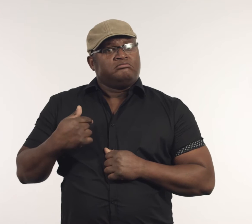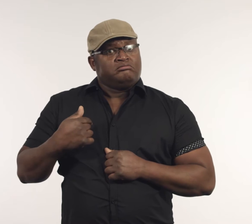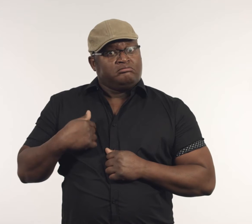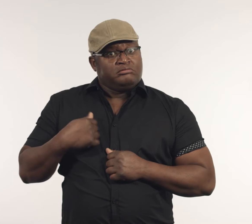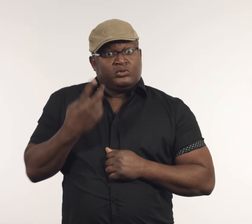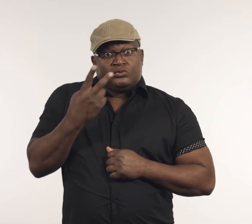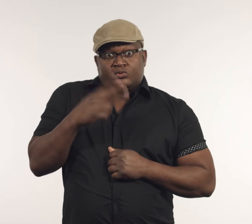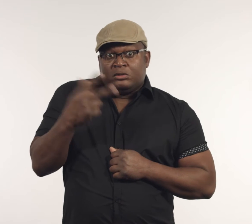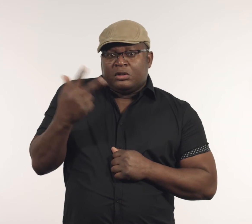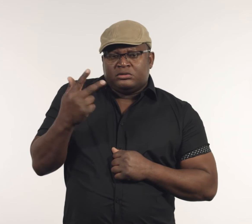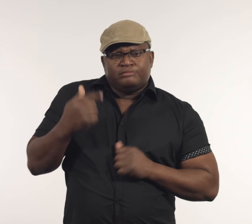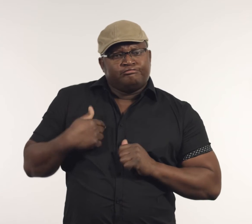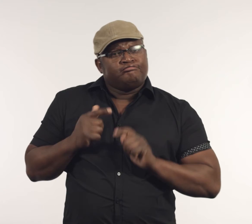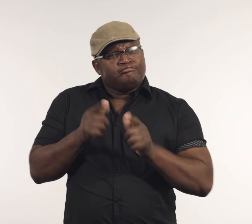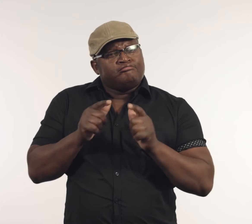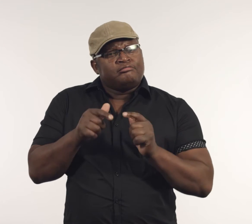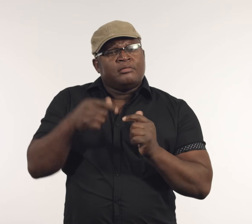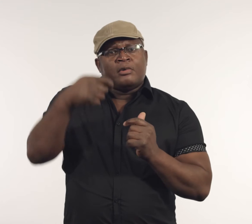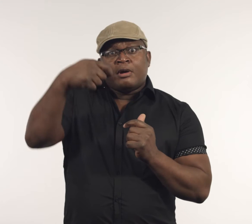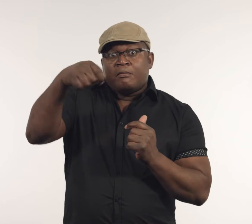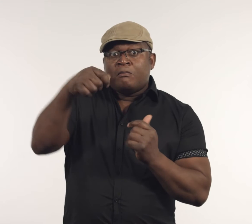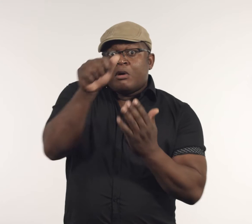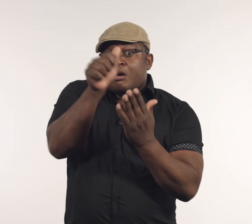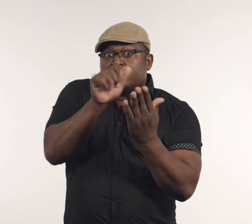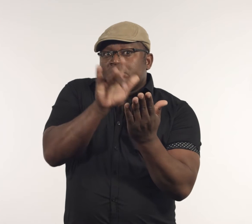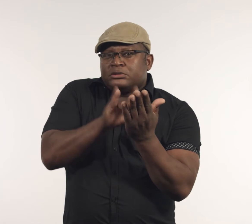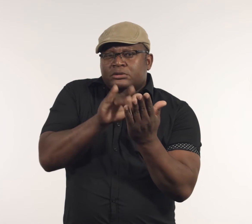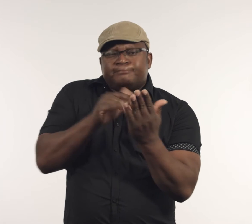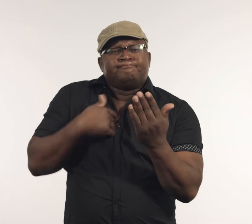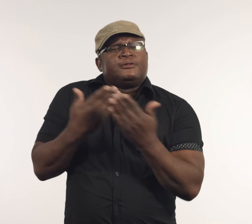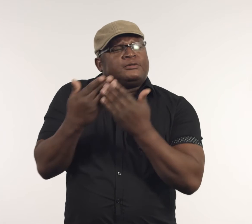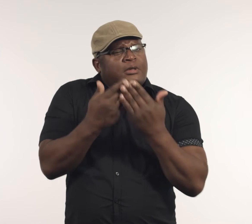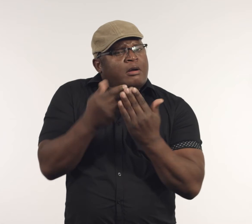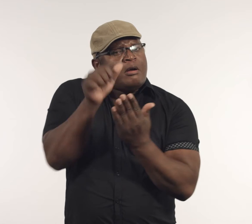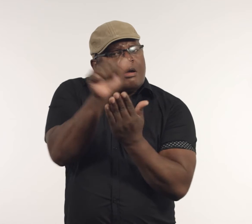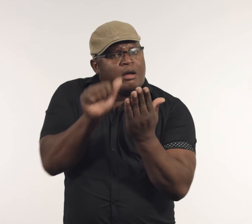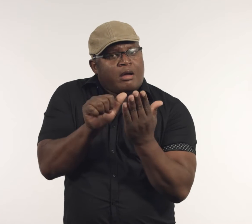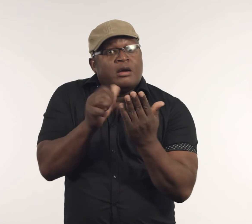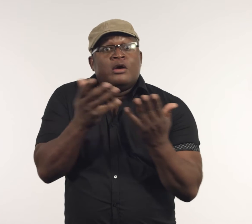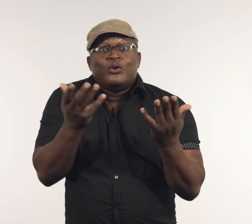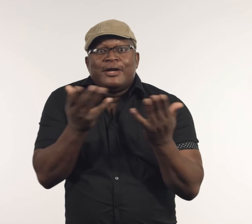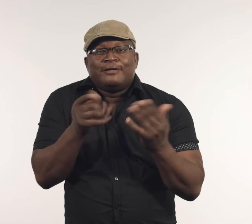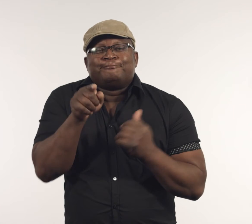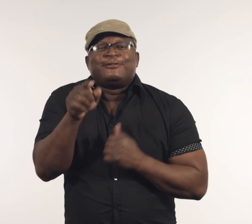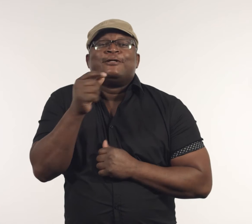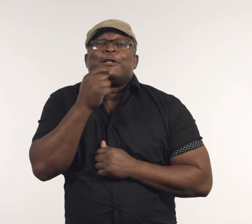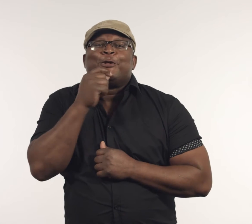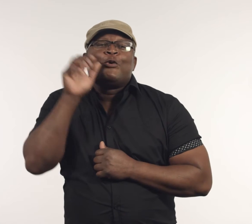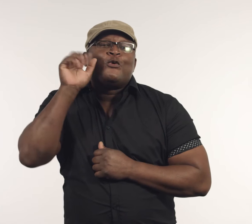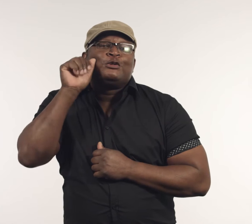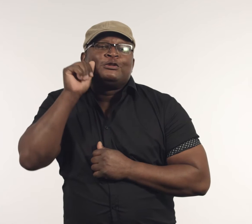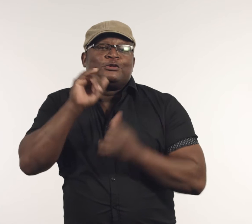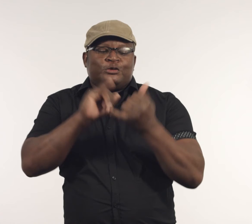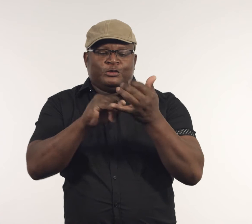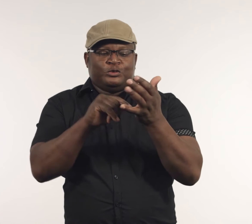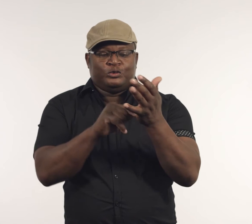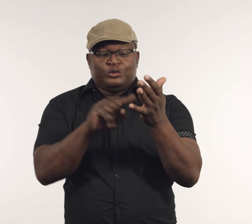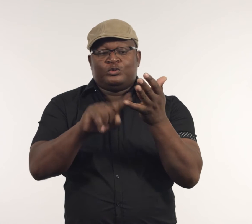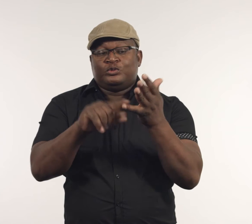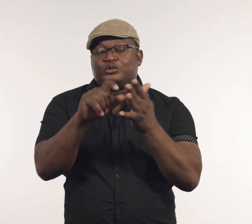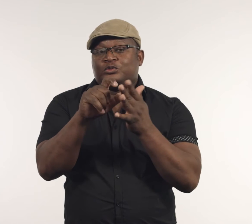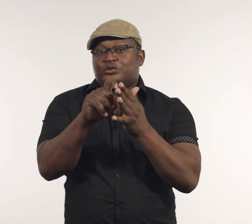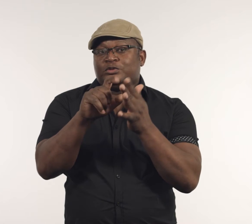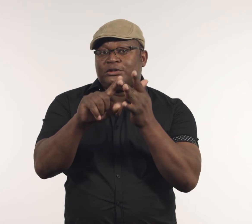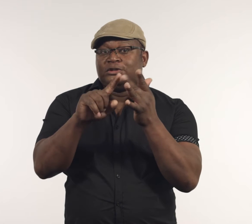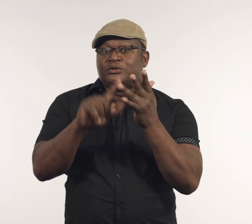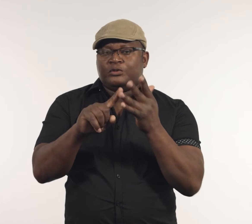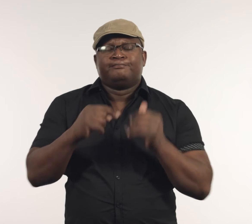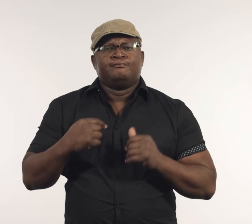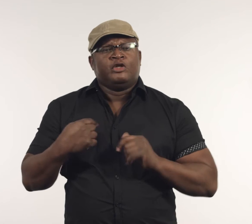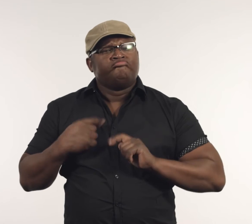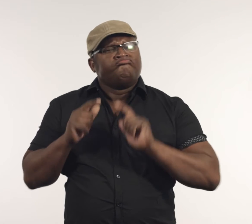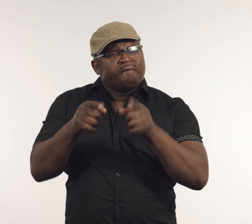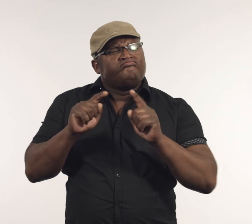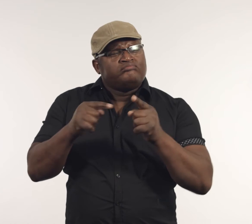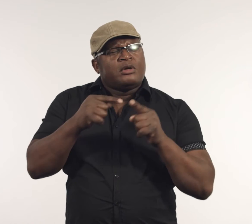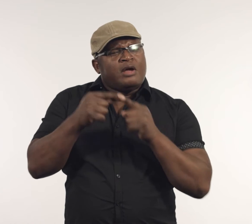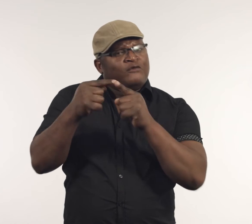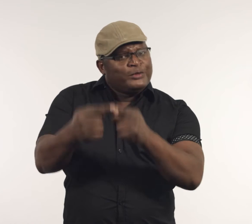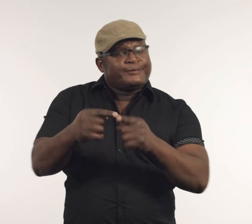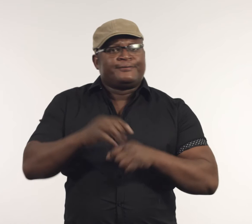where I have attended the Little Orange studio weekly since 2018,’